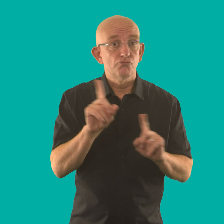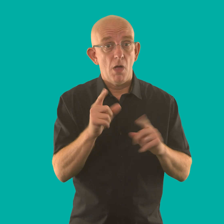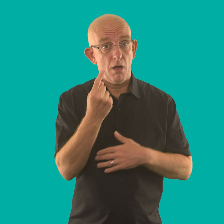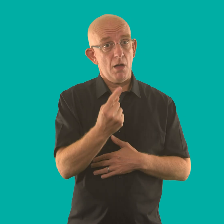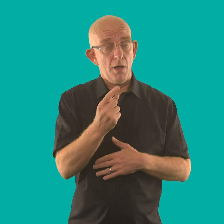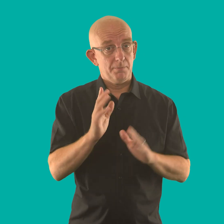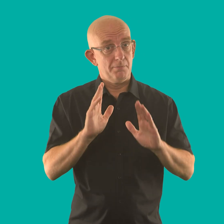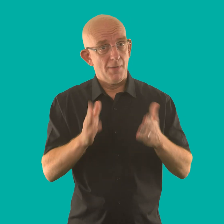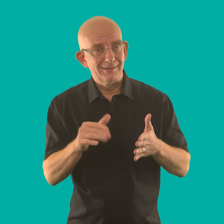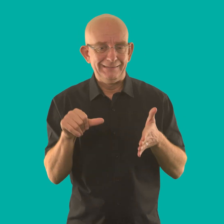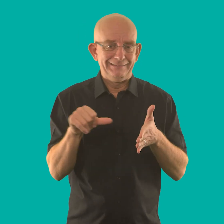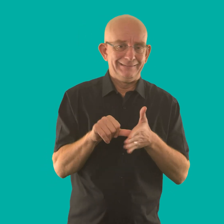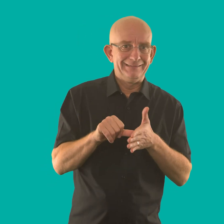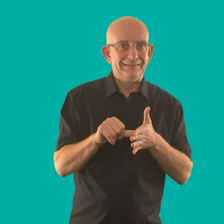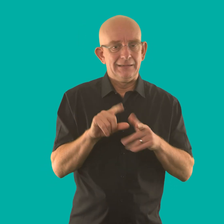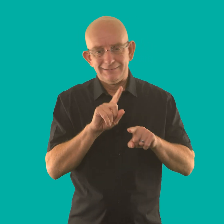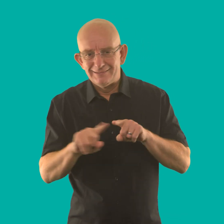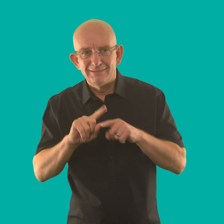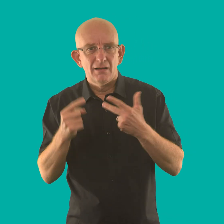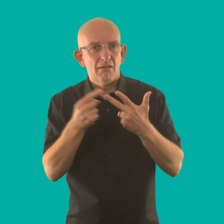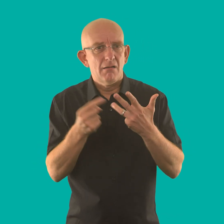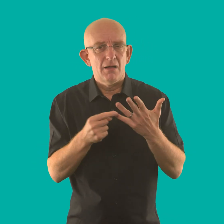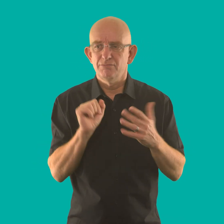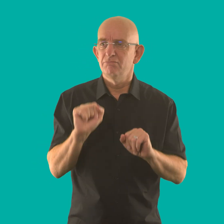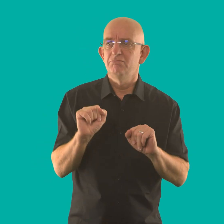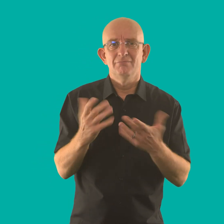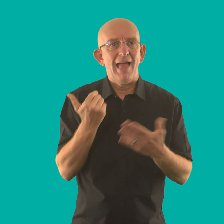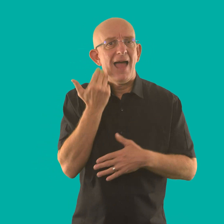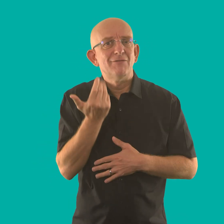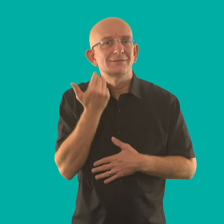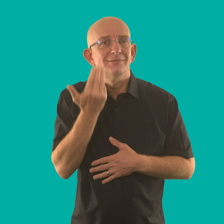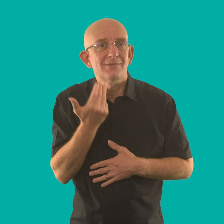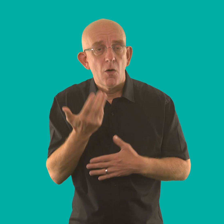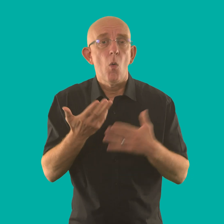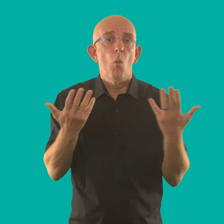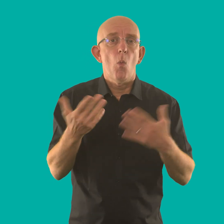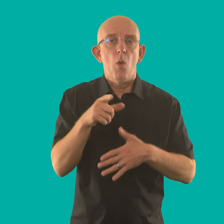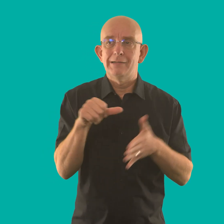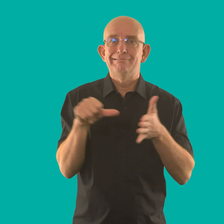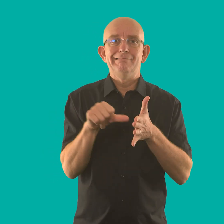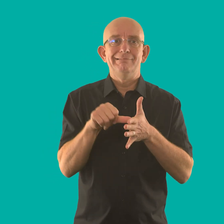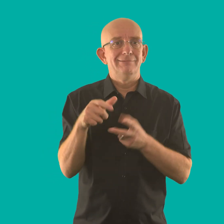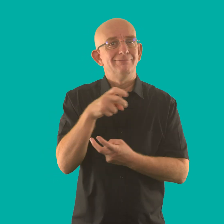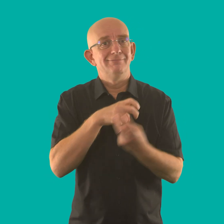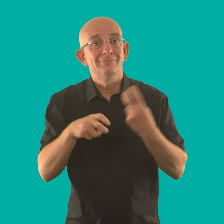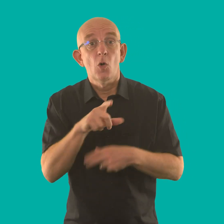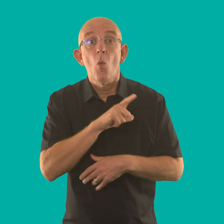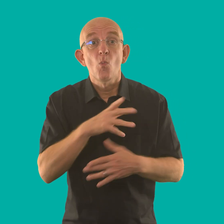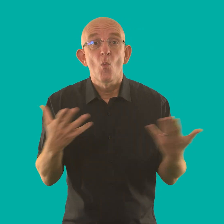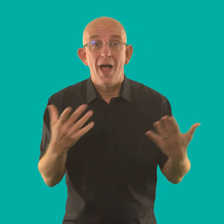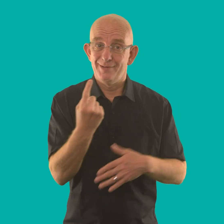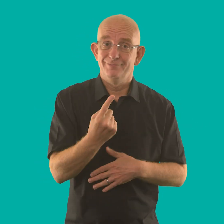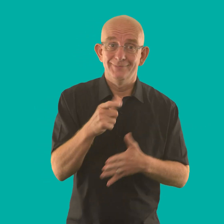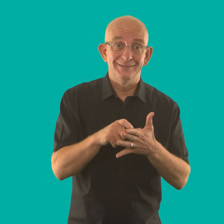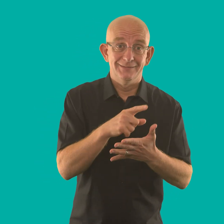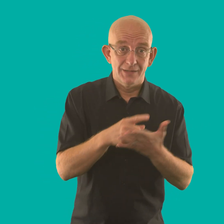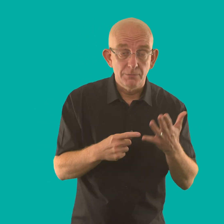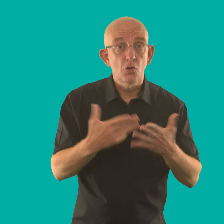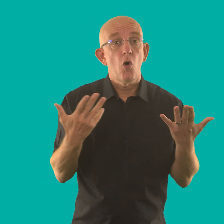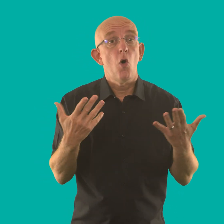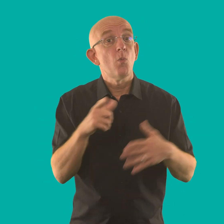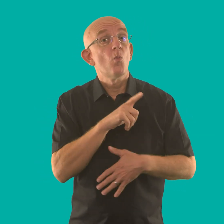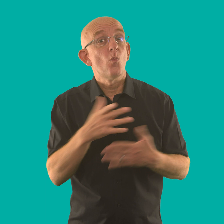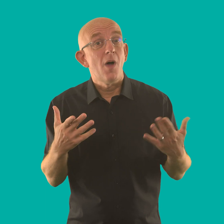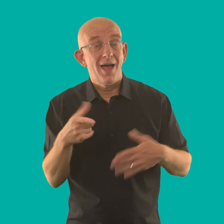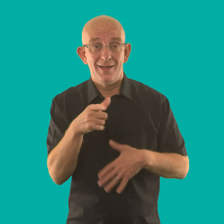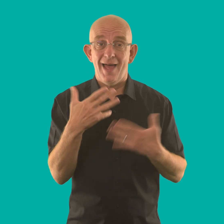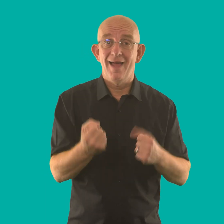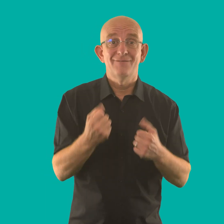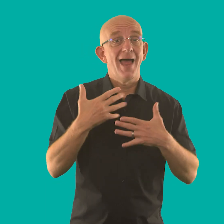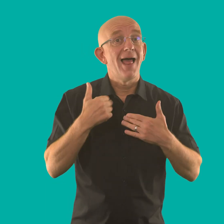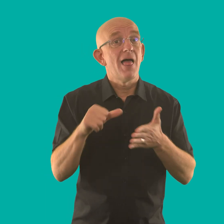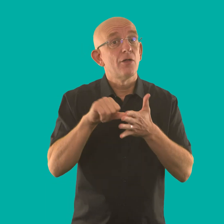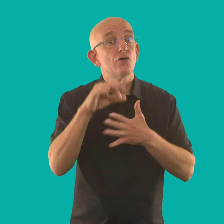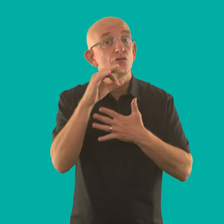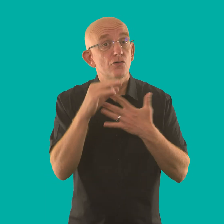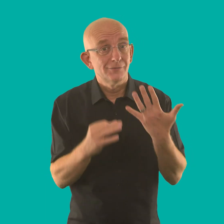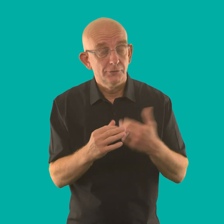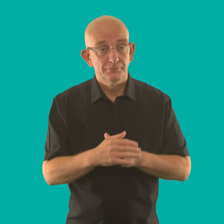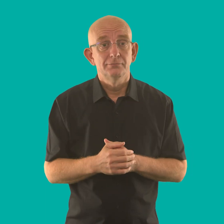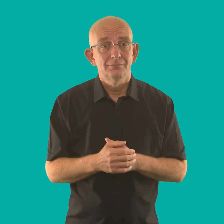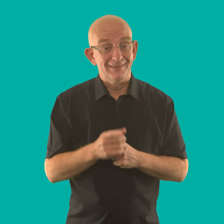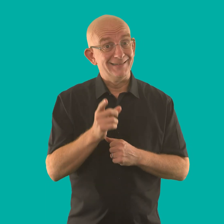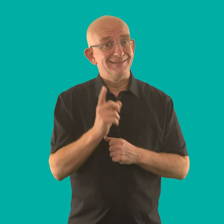You must also have difficulty doing certain everyday tasks, or getting around because of that disability or health condition.